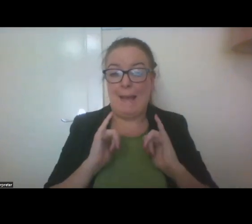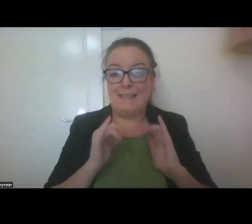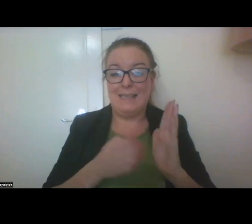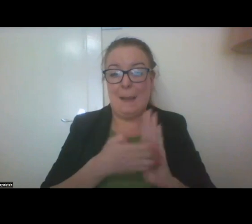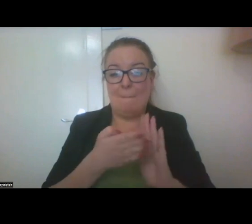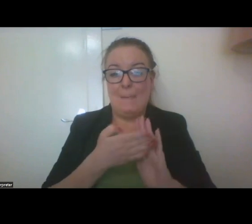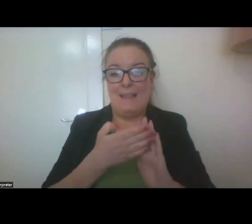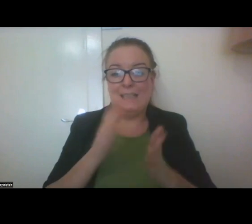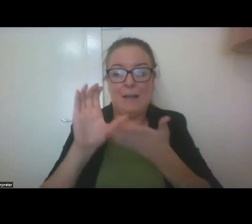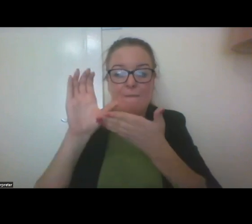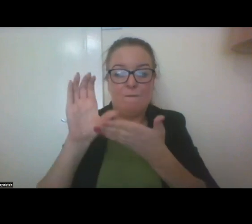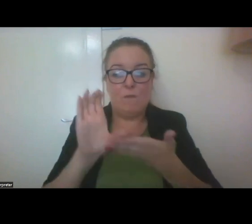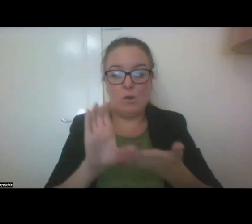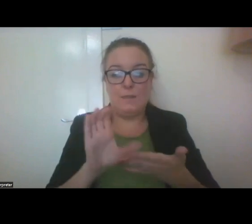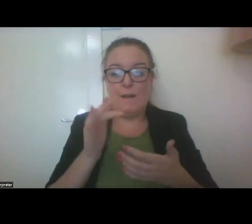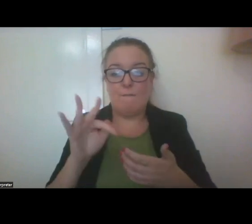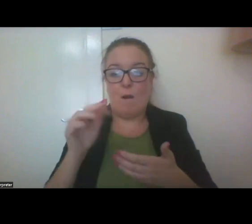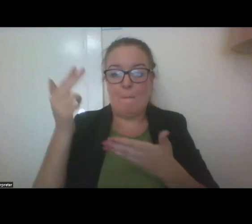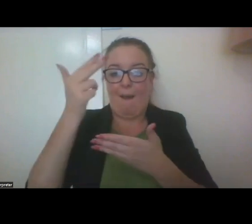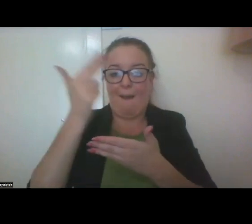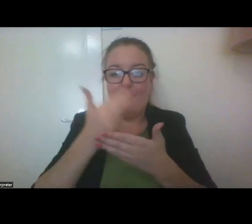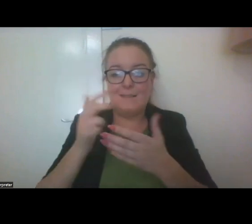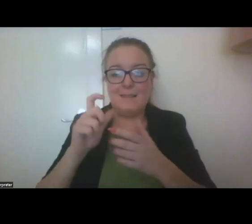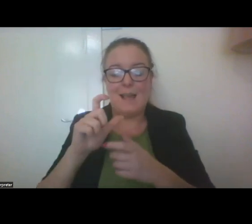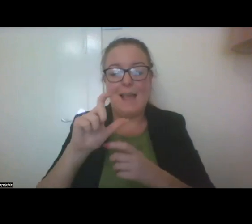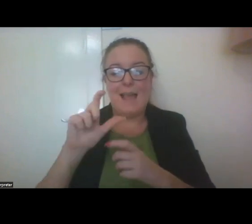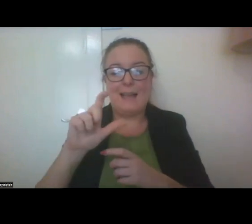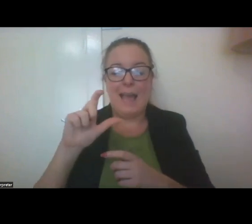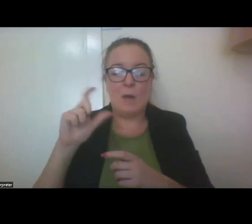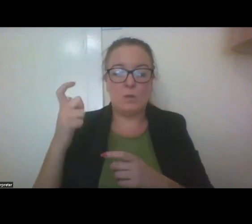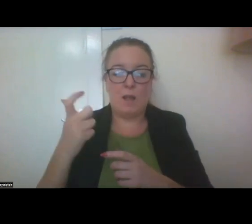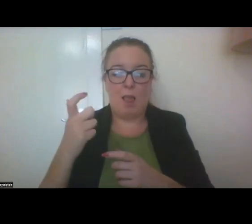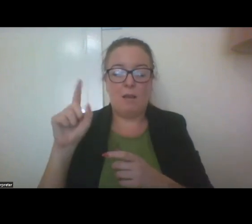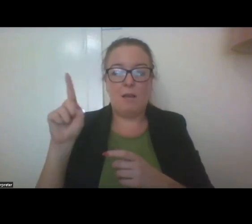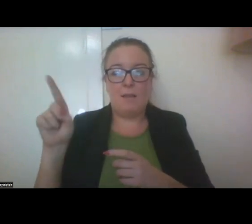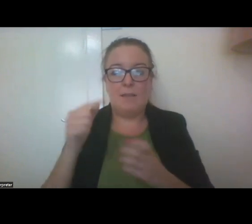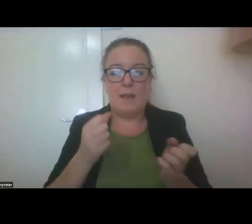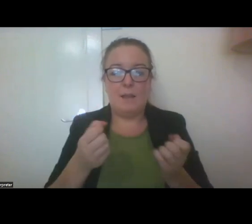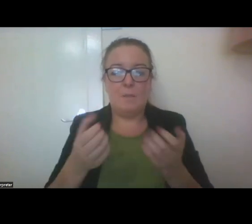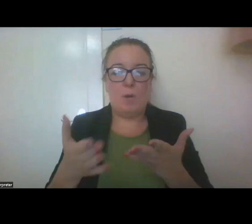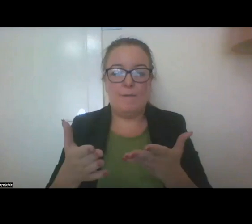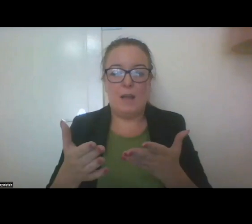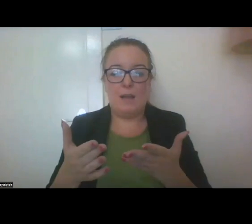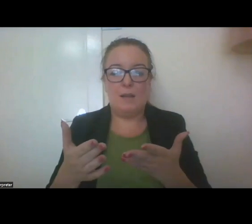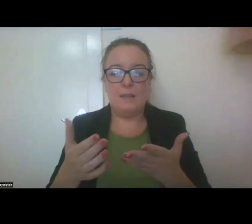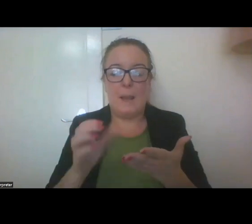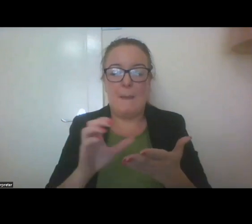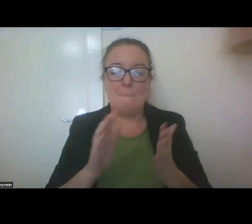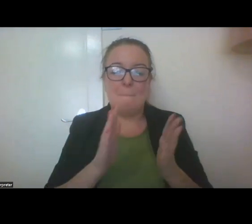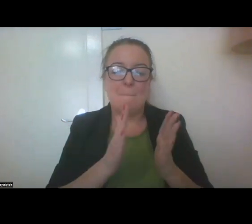does allow for the purchase of small to medium sized capital devices and equipment.